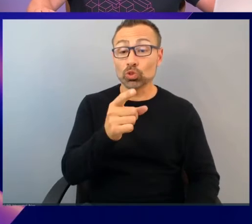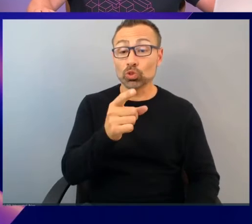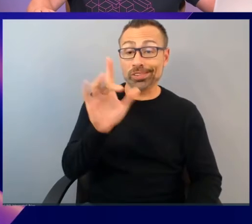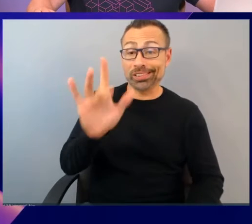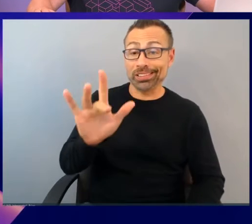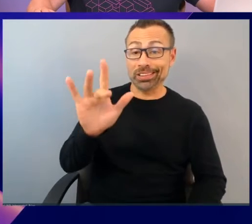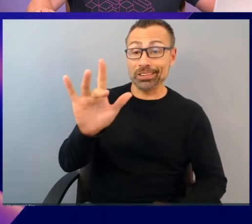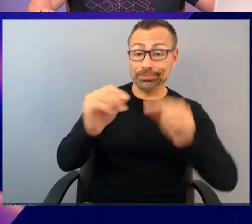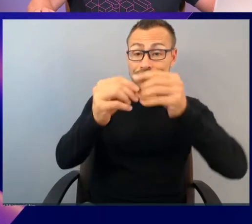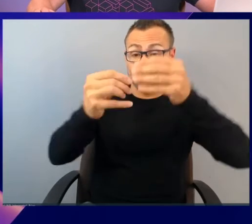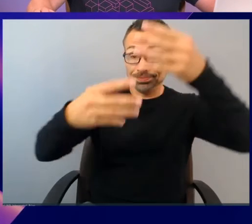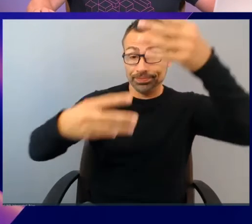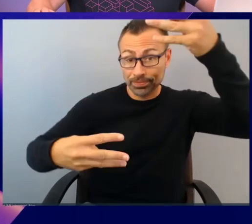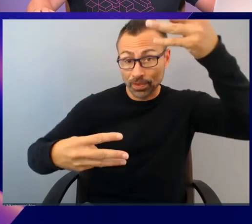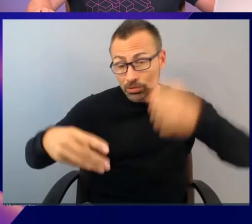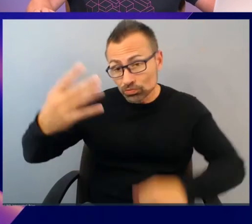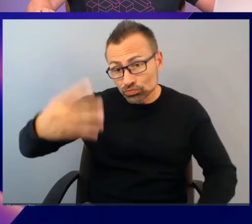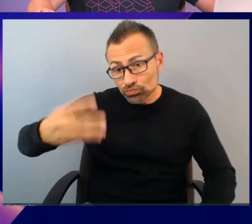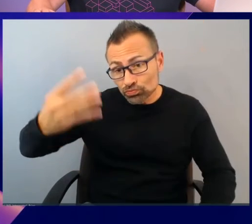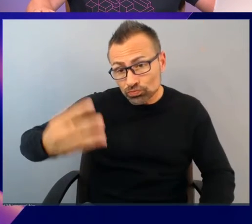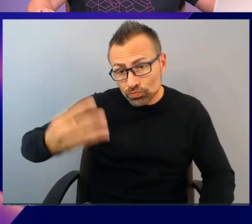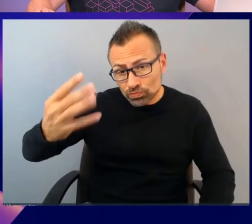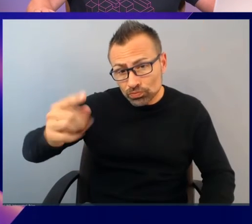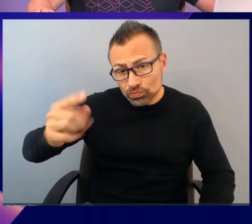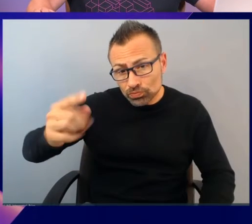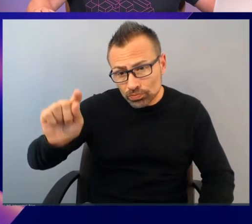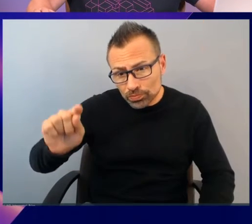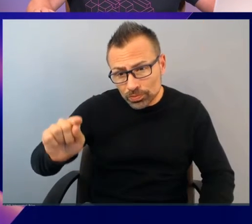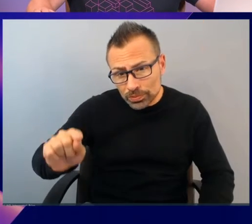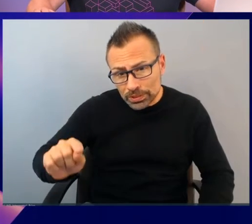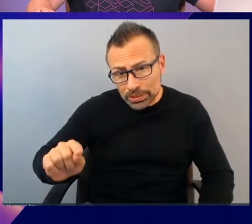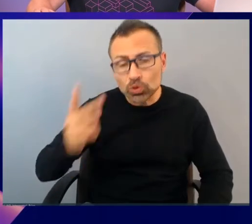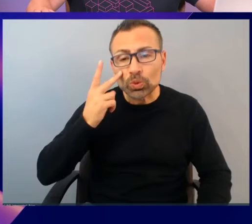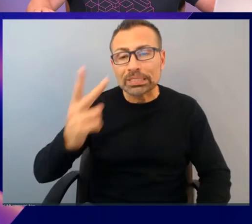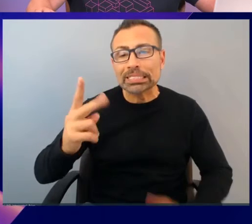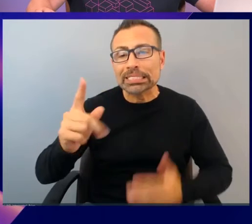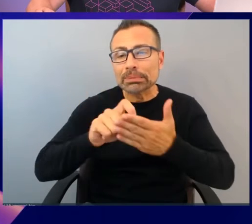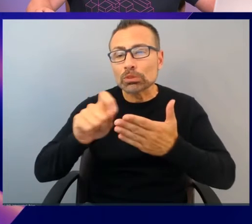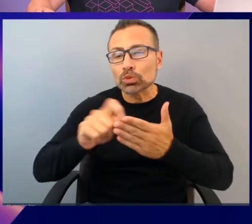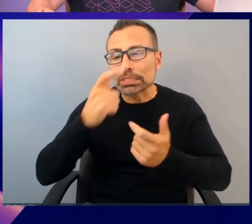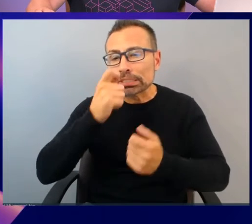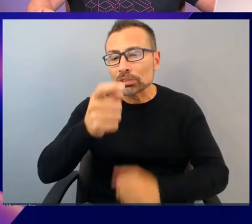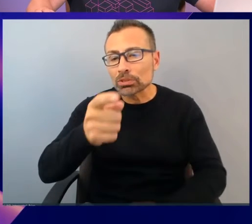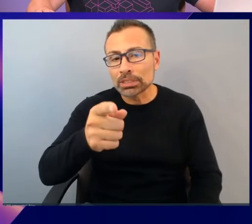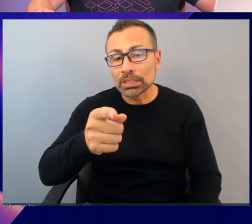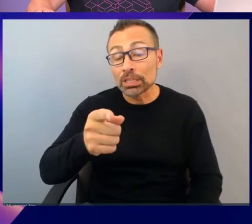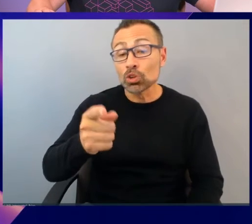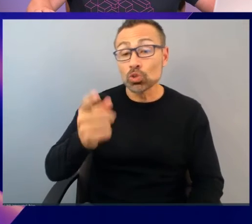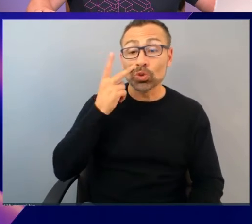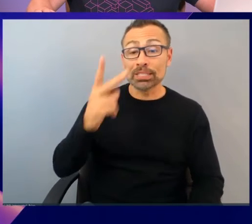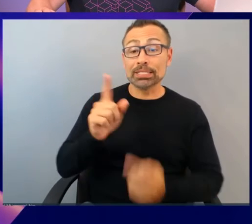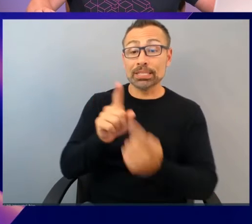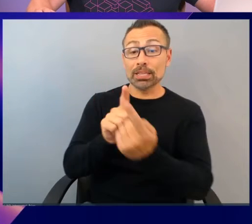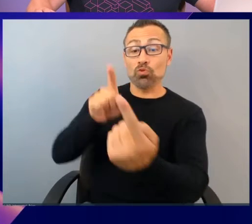and I'll scroll down, some interesting notes here is the remote IP address. So this is the IP address